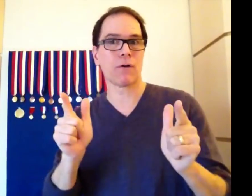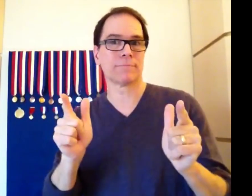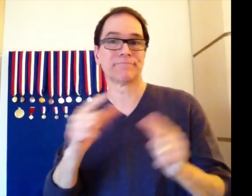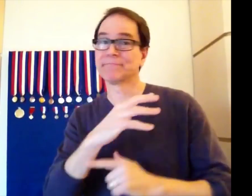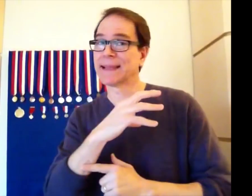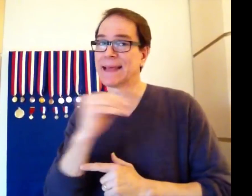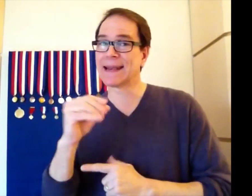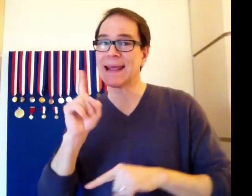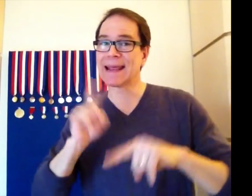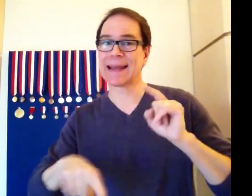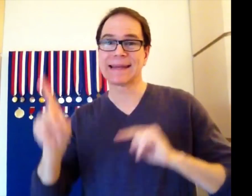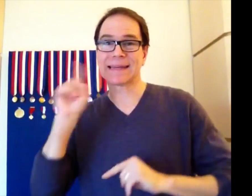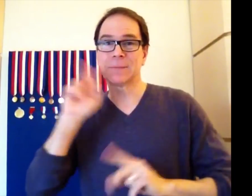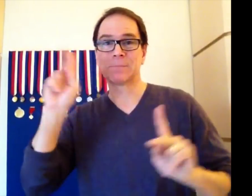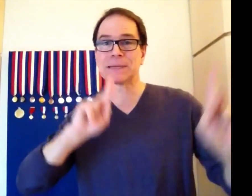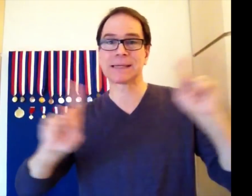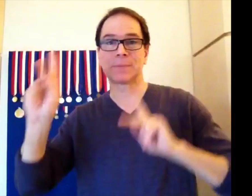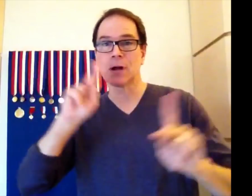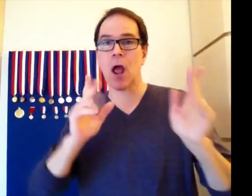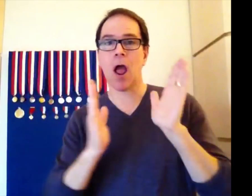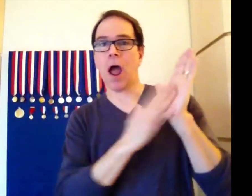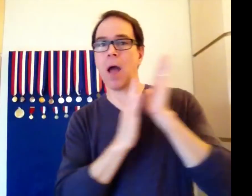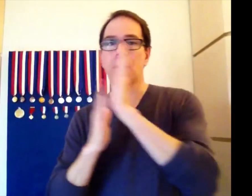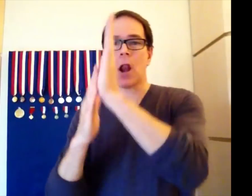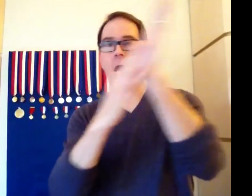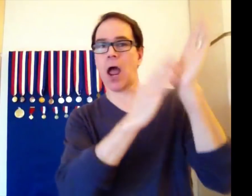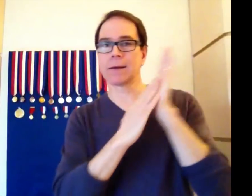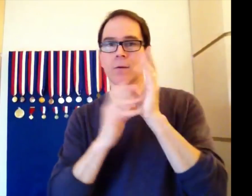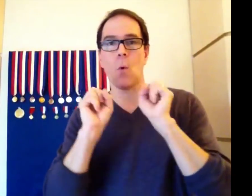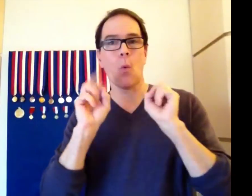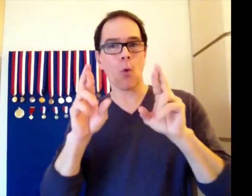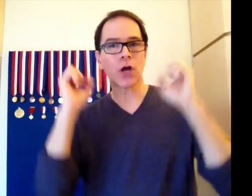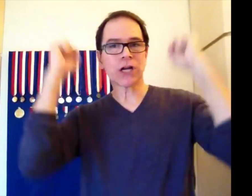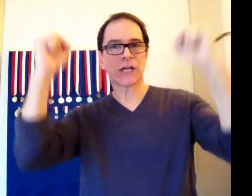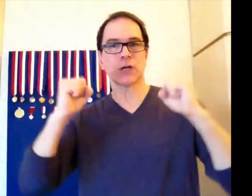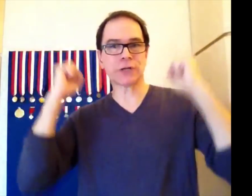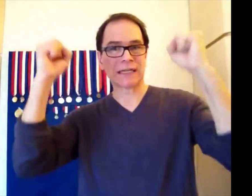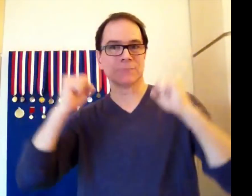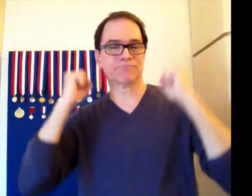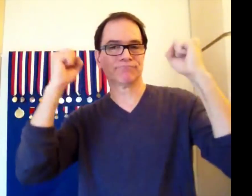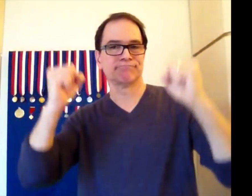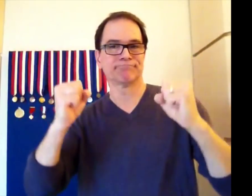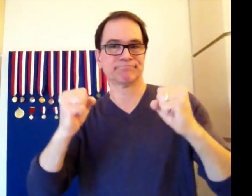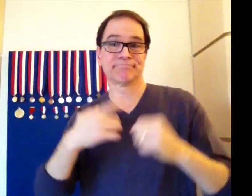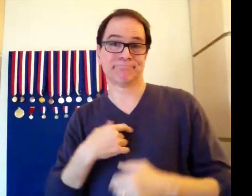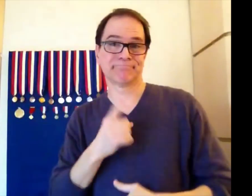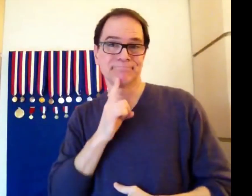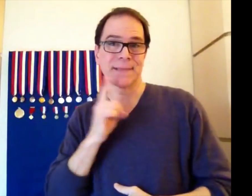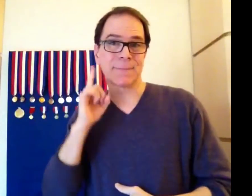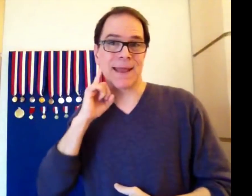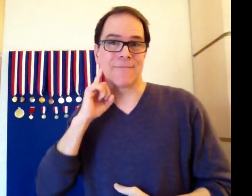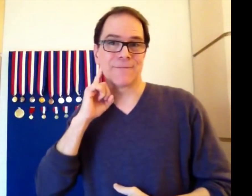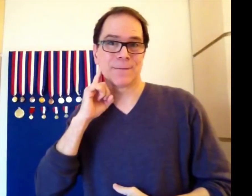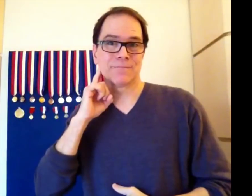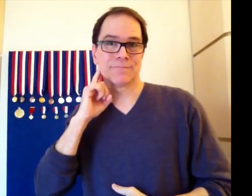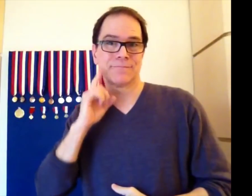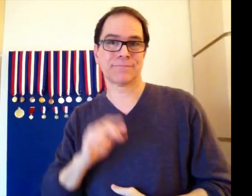and I can't hear people applauding or cheering! I am deaf.